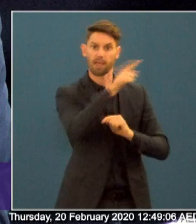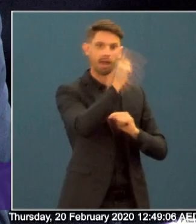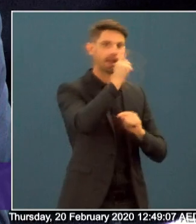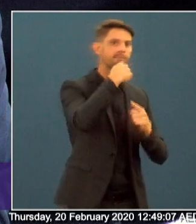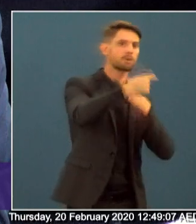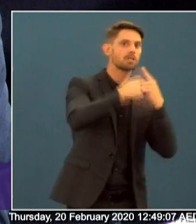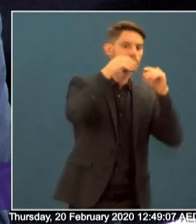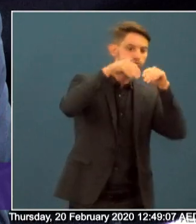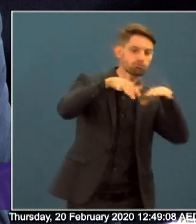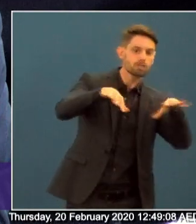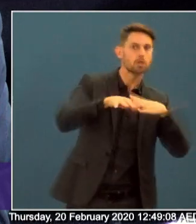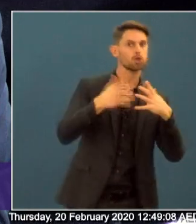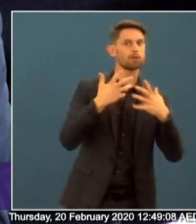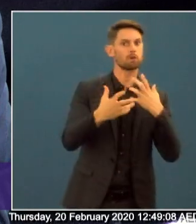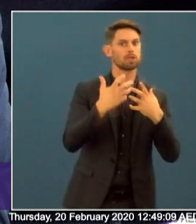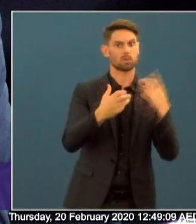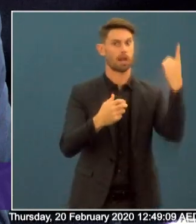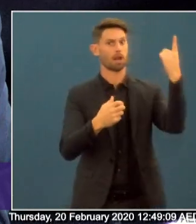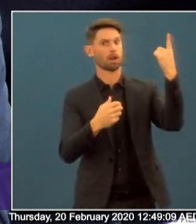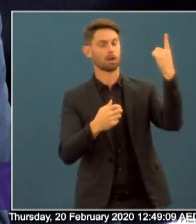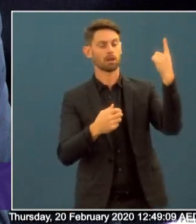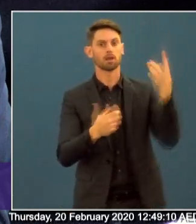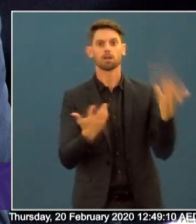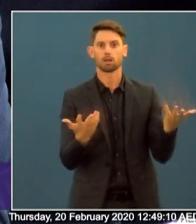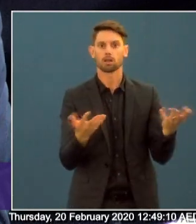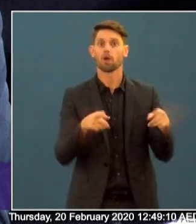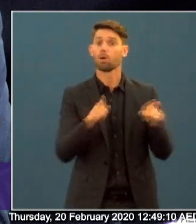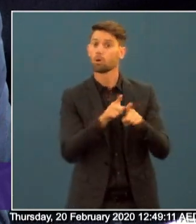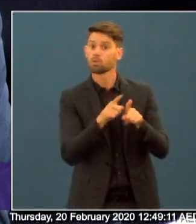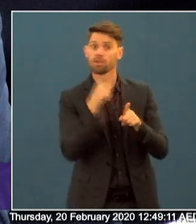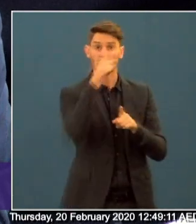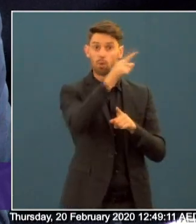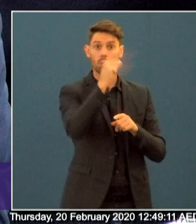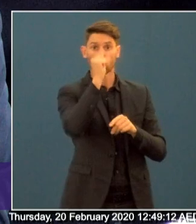as well as providing some consultation and input